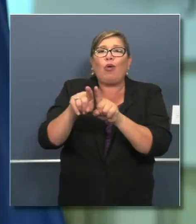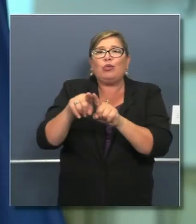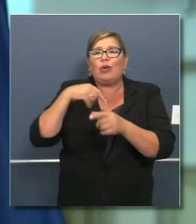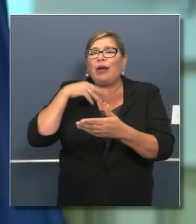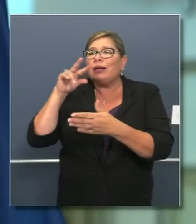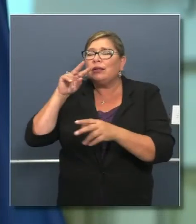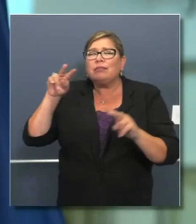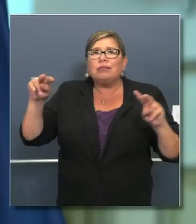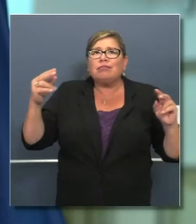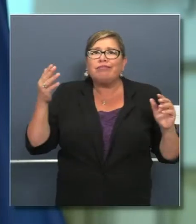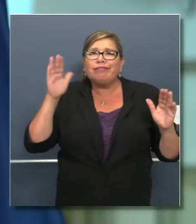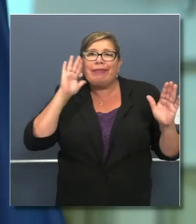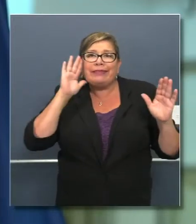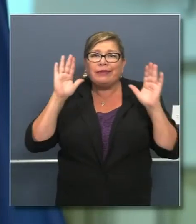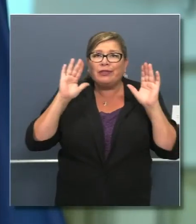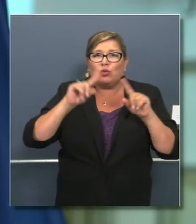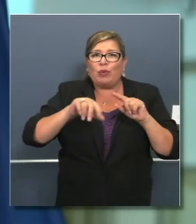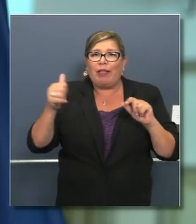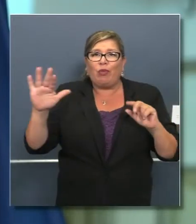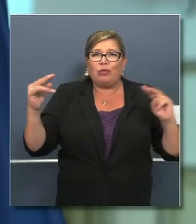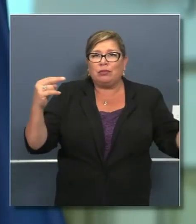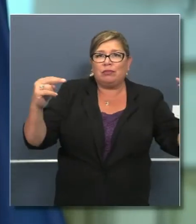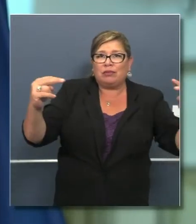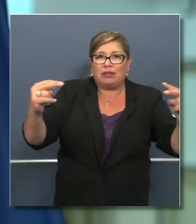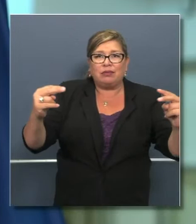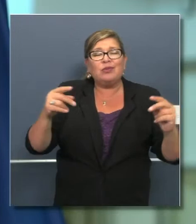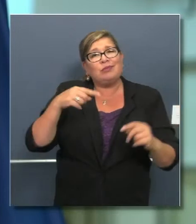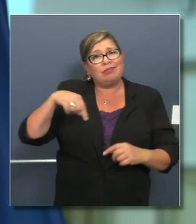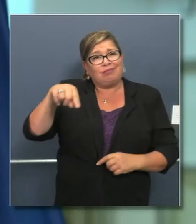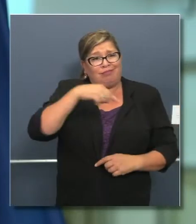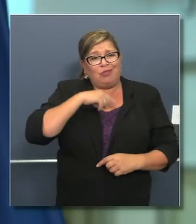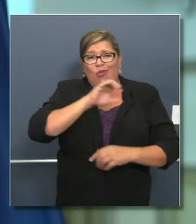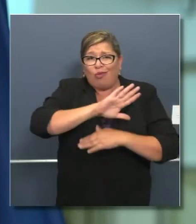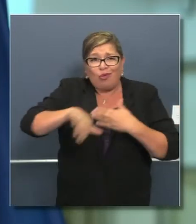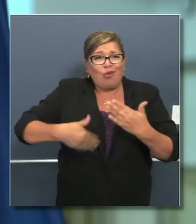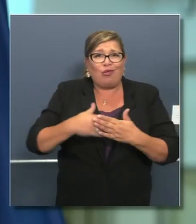I would just encourage some of you all of us to consider doing a little bit of that as well